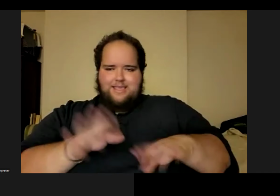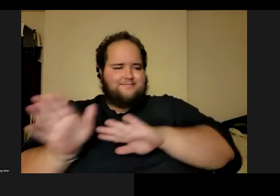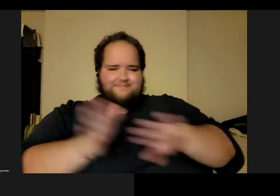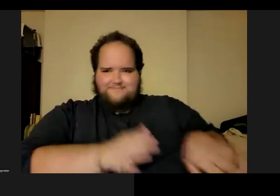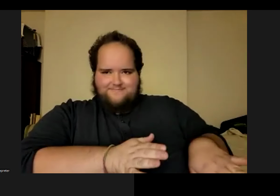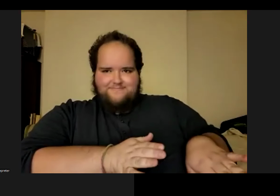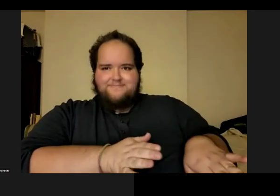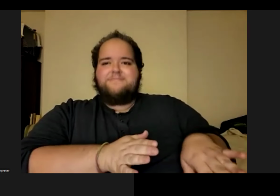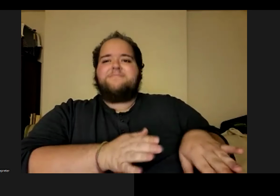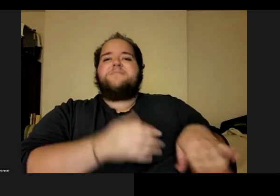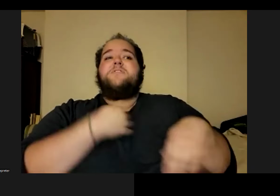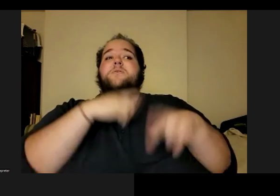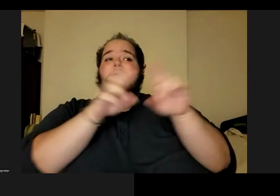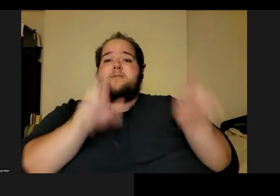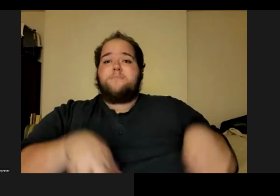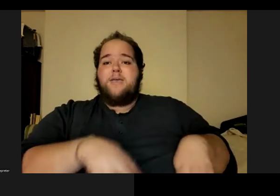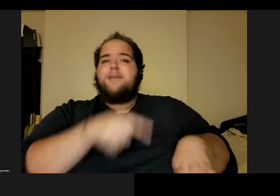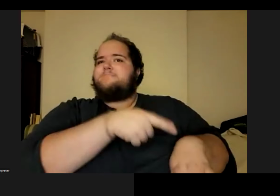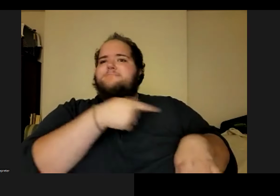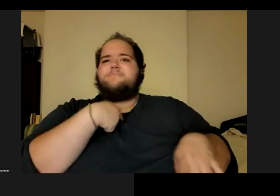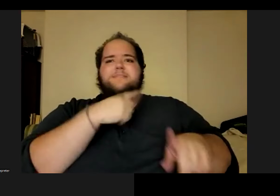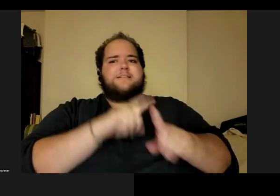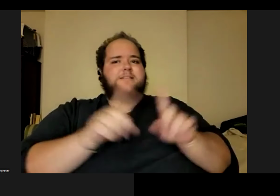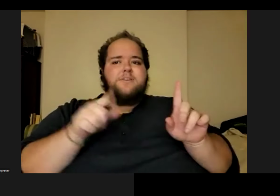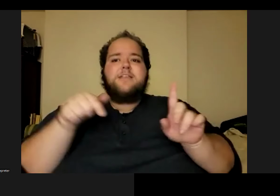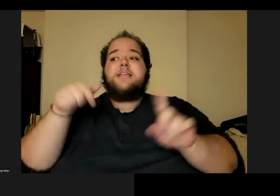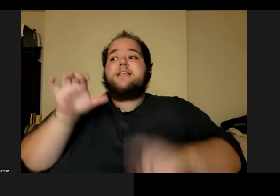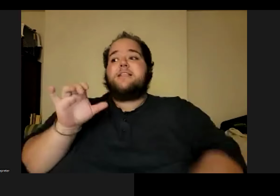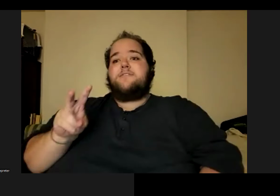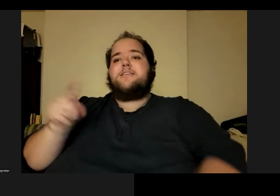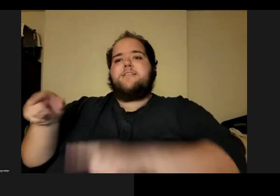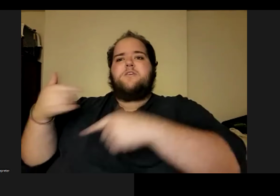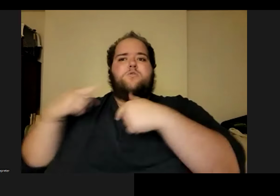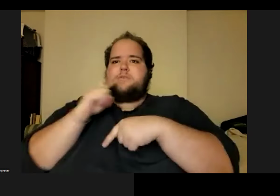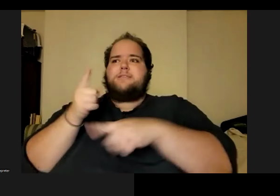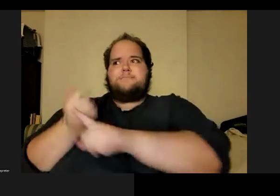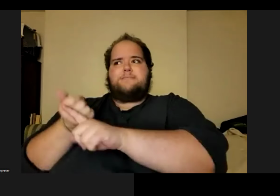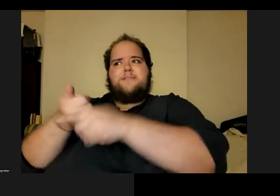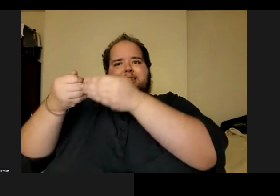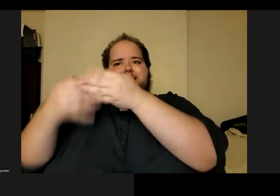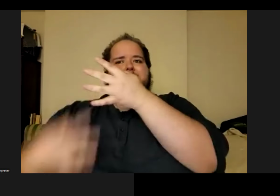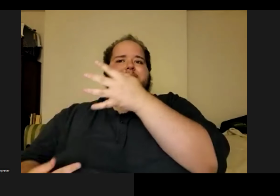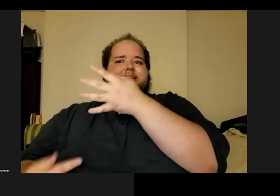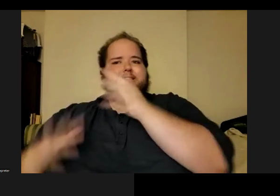So what you want to do is you want to have a list of it's a big list of all the things